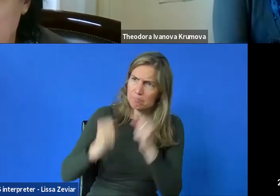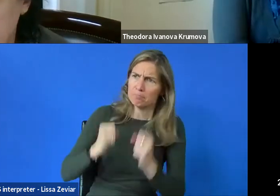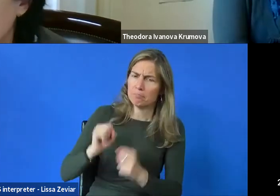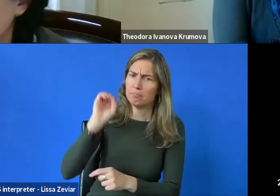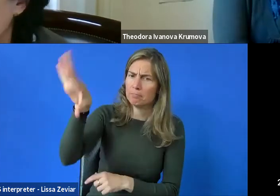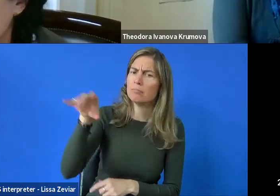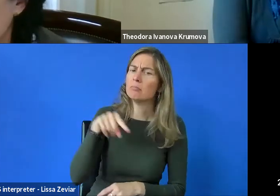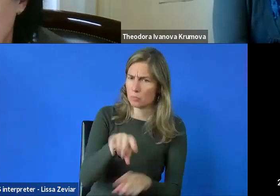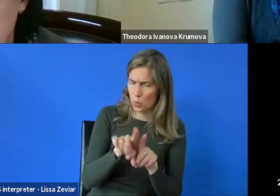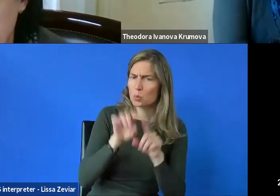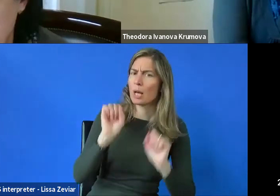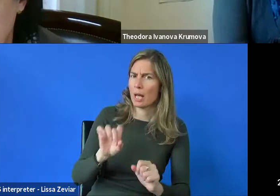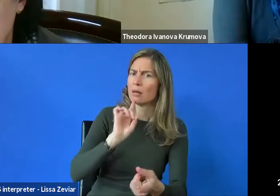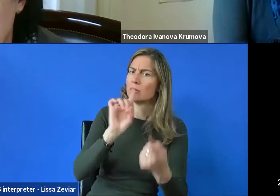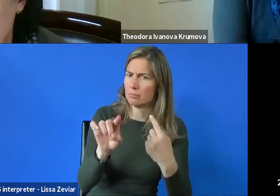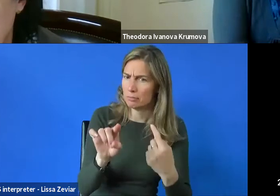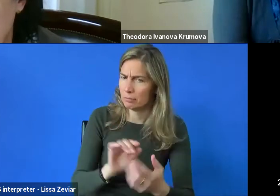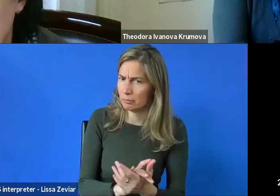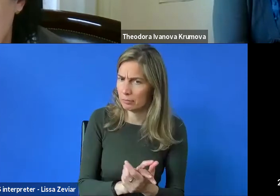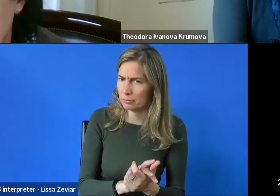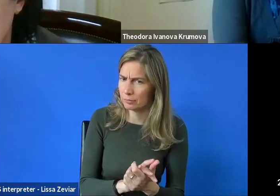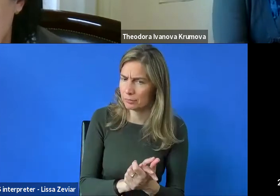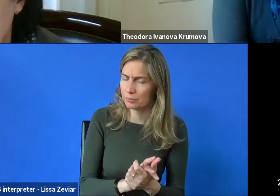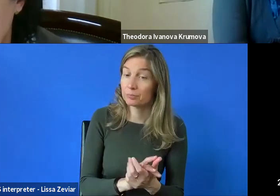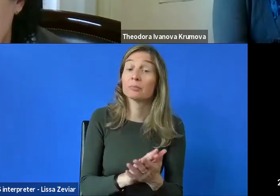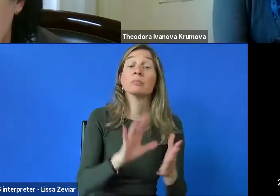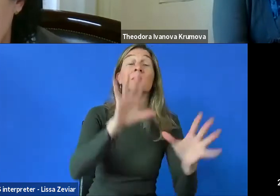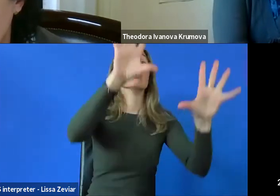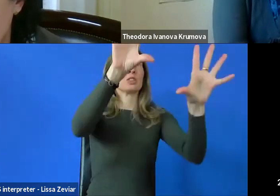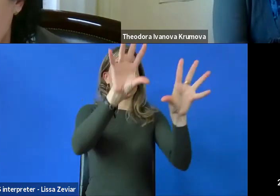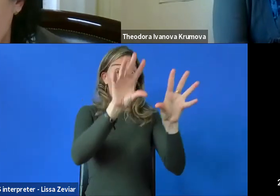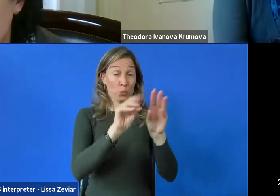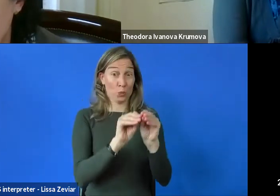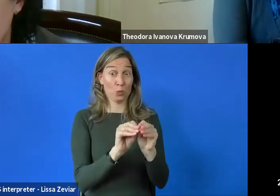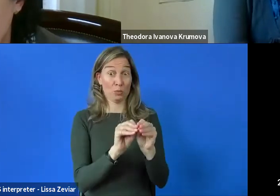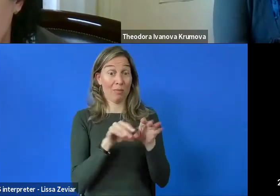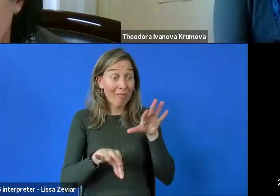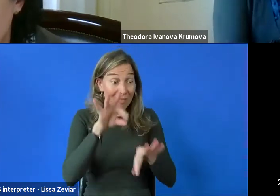and the committees grade the response and the measures taken